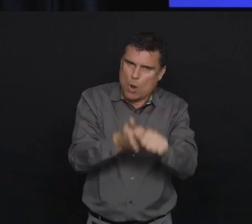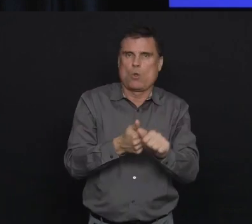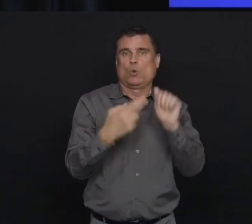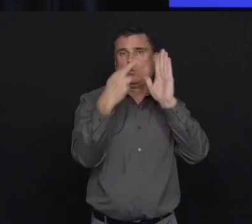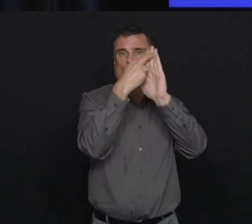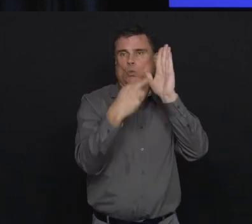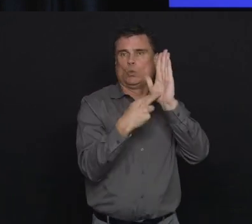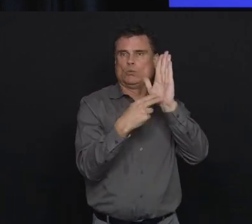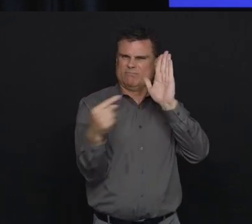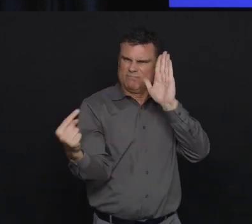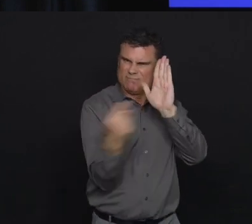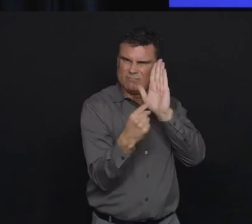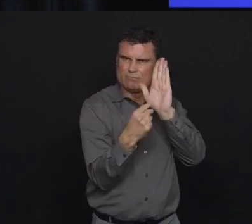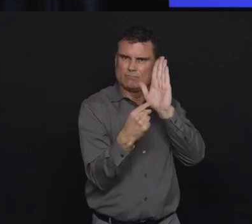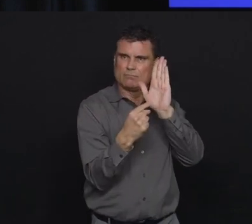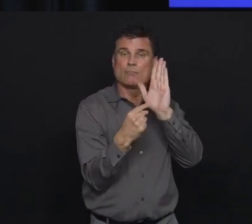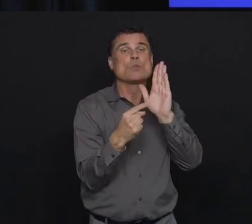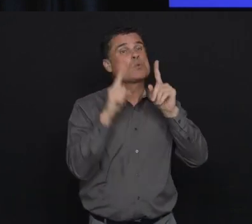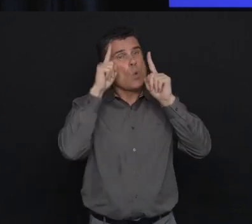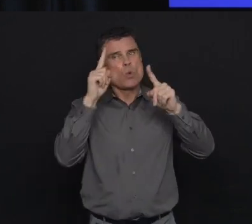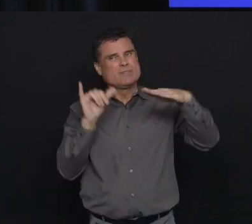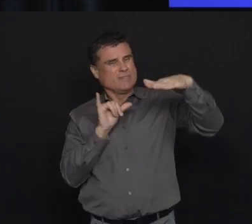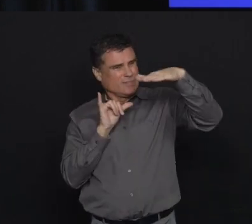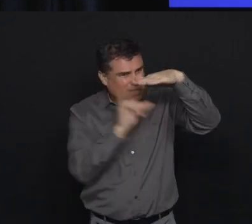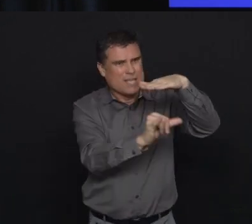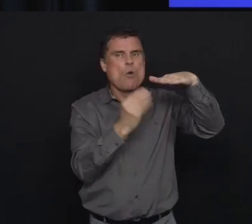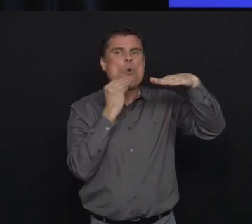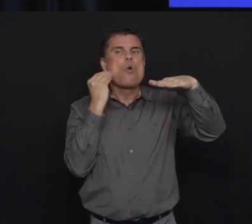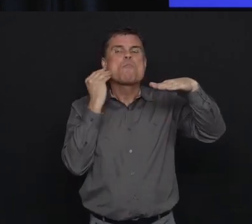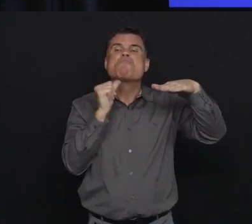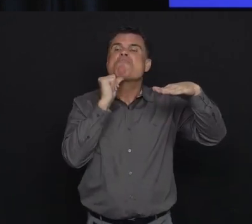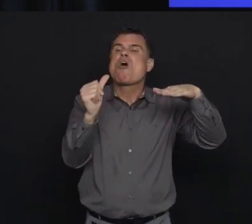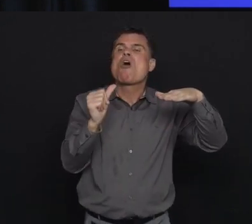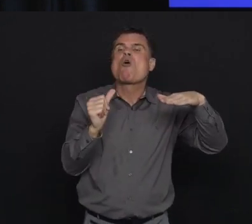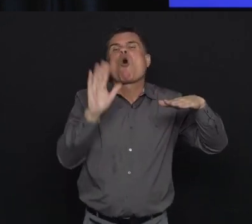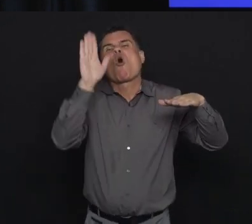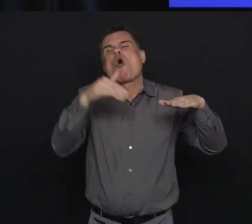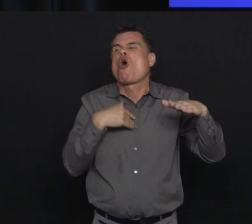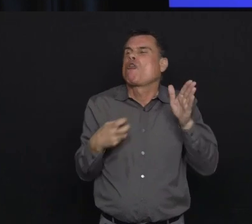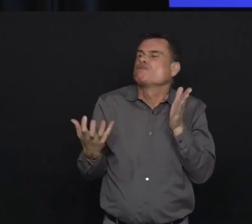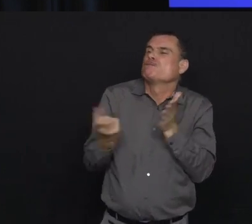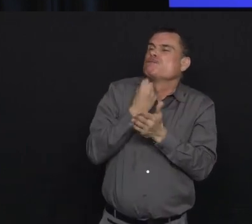self isolate, then save -- then self isolate. 100% to distancing one